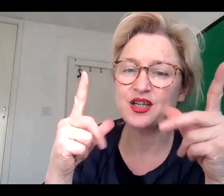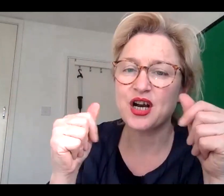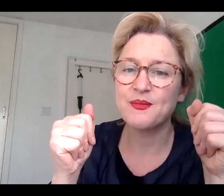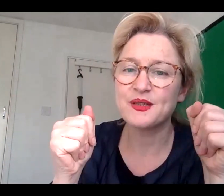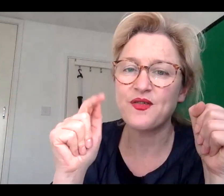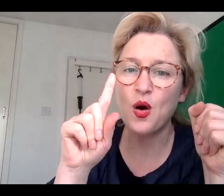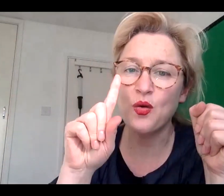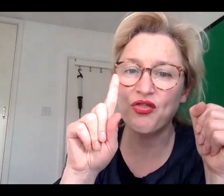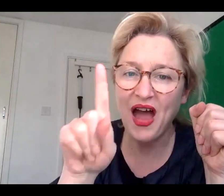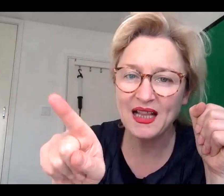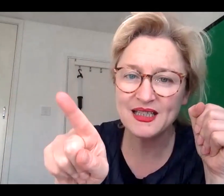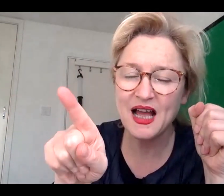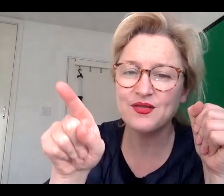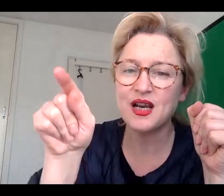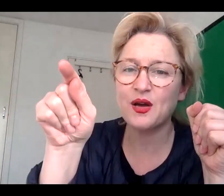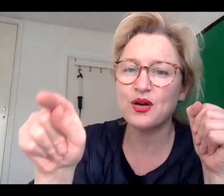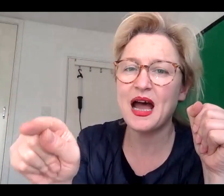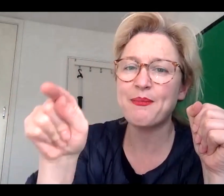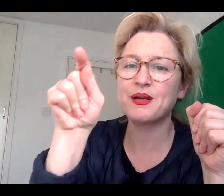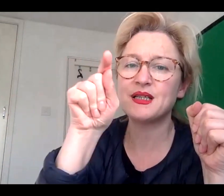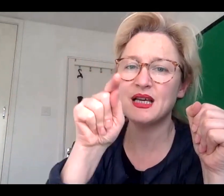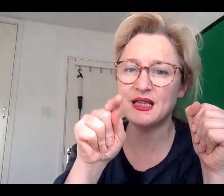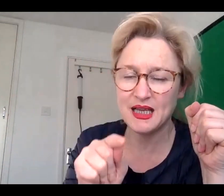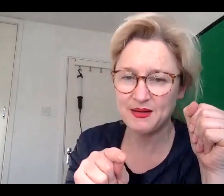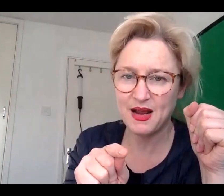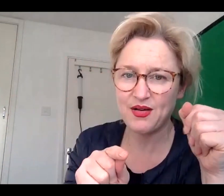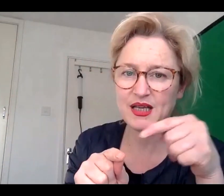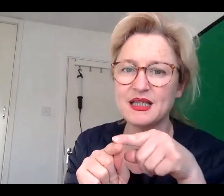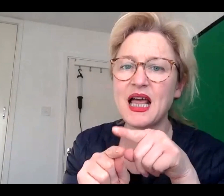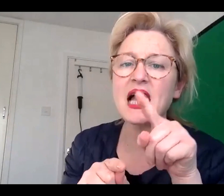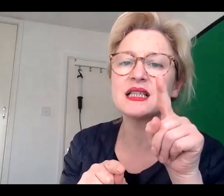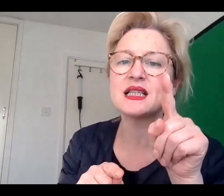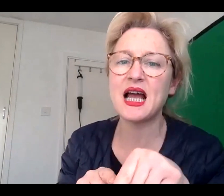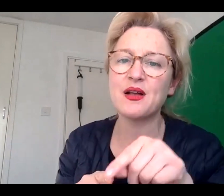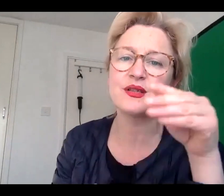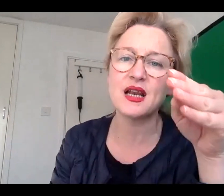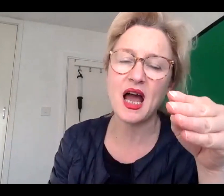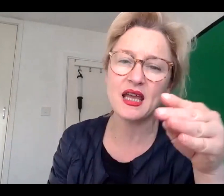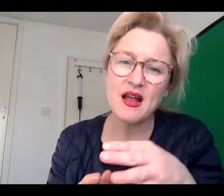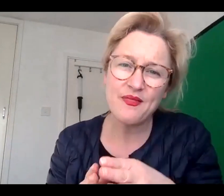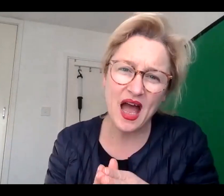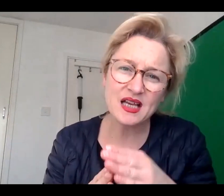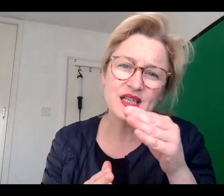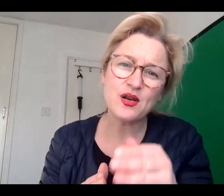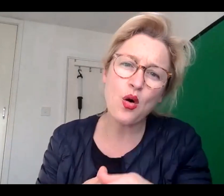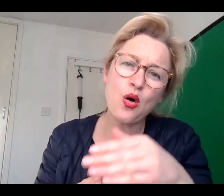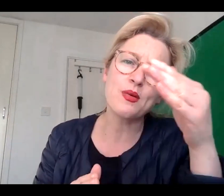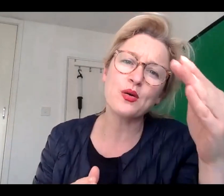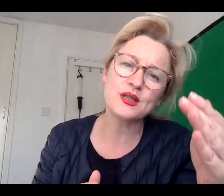in terms of oh, that sounds like what happened in St. Mary's, that sounds like that is almost